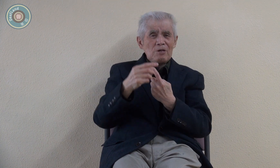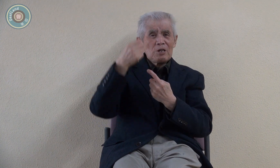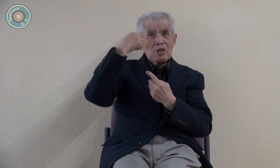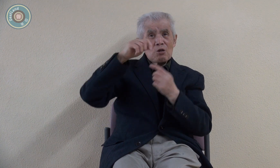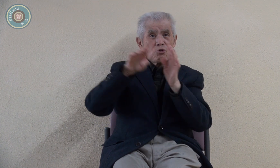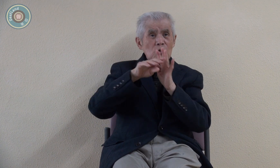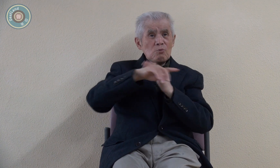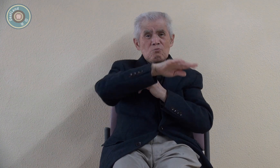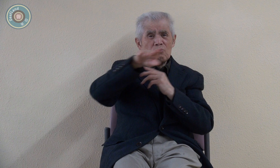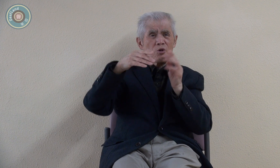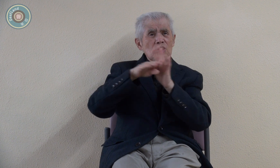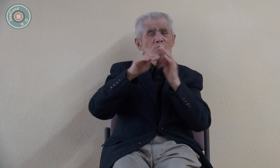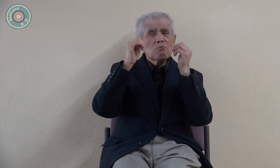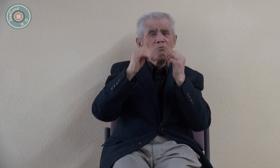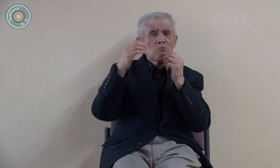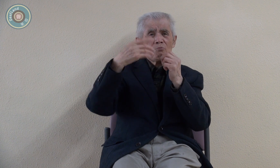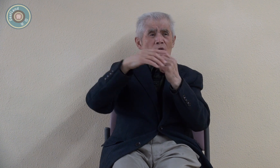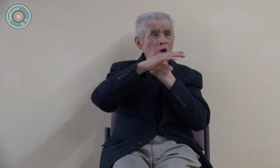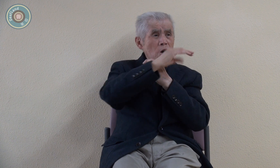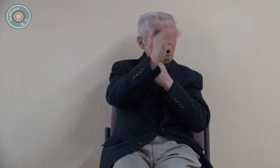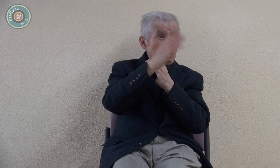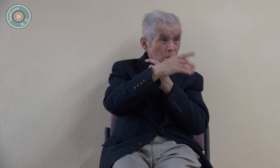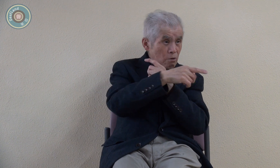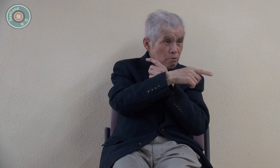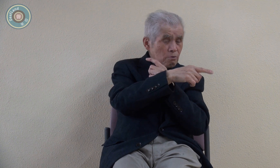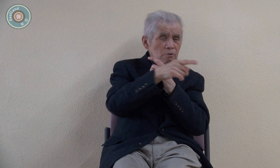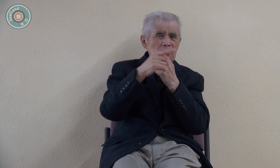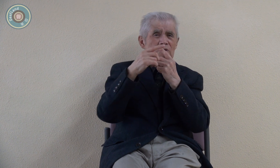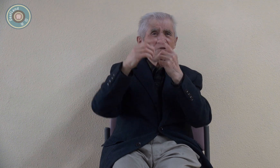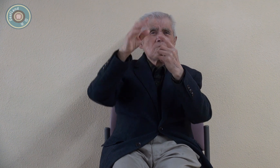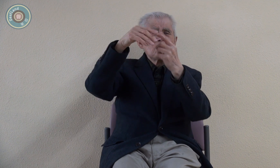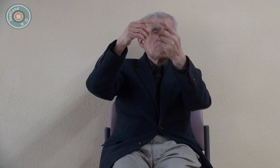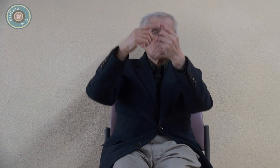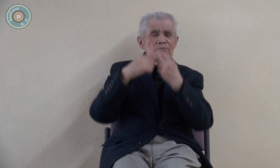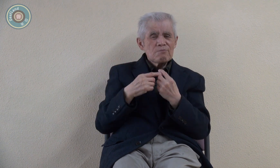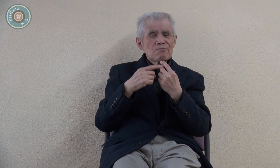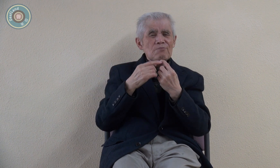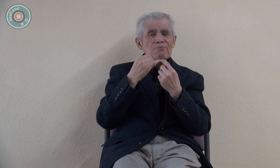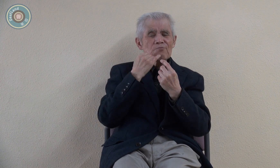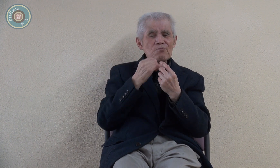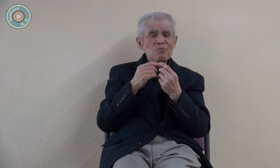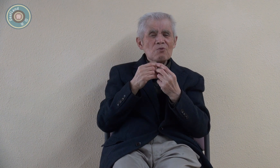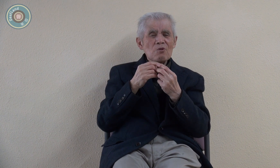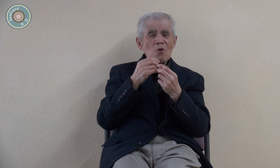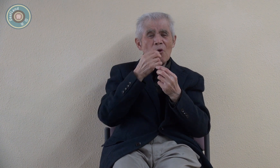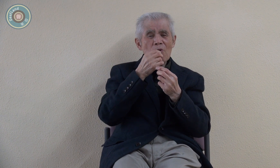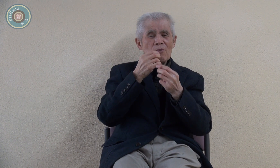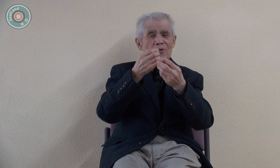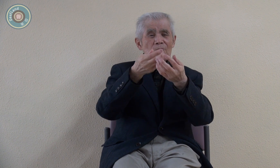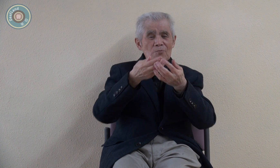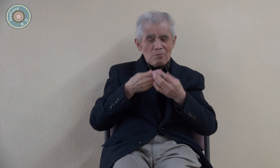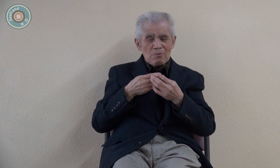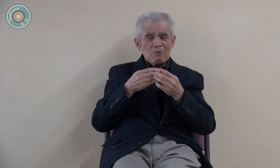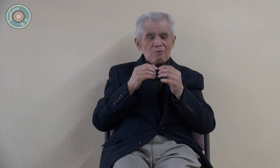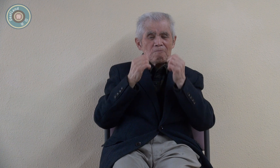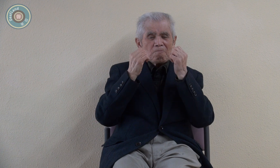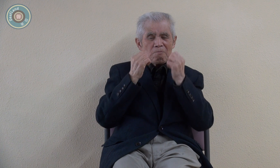Though it was the time of summer vacation, everyone was at the evacuation site My mother gave me some snacks